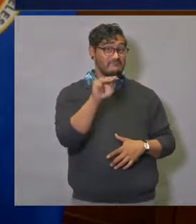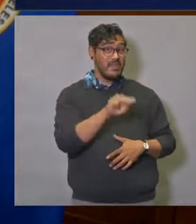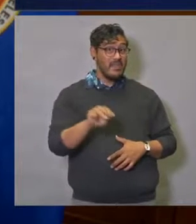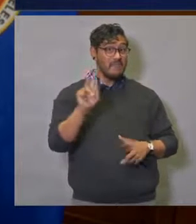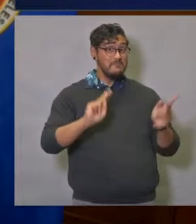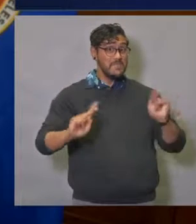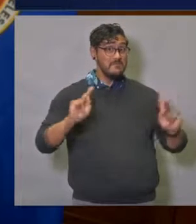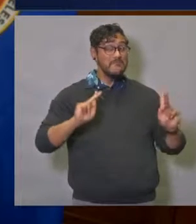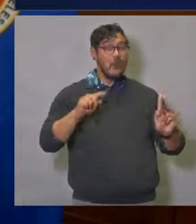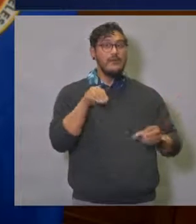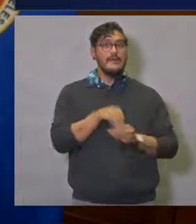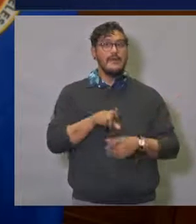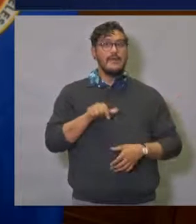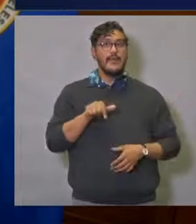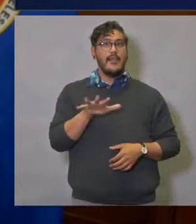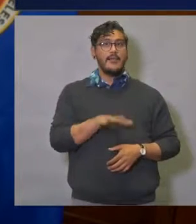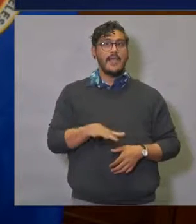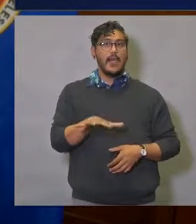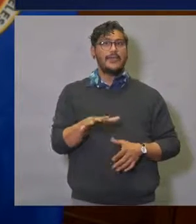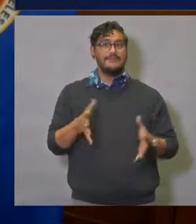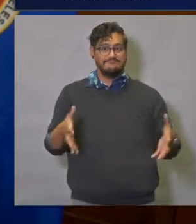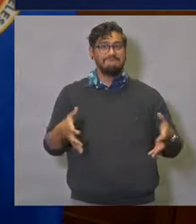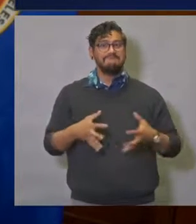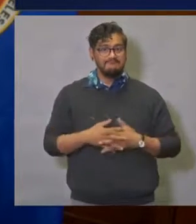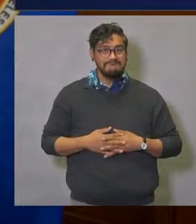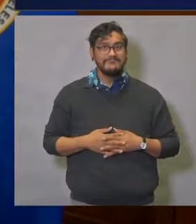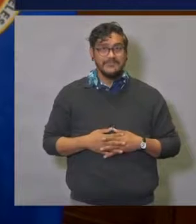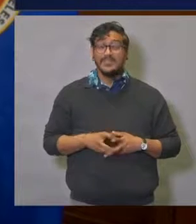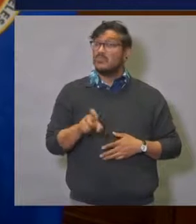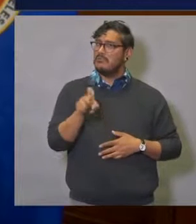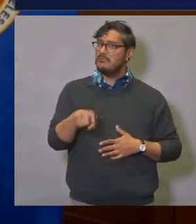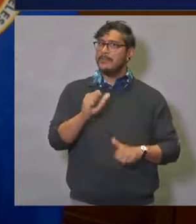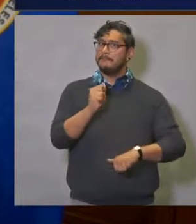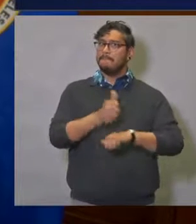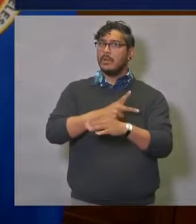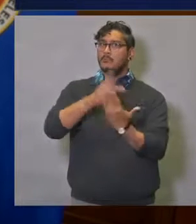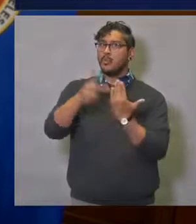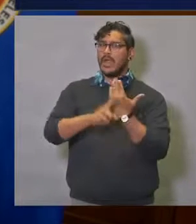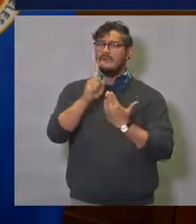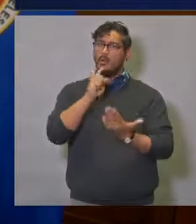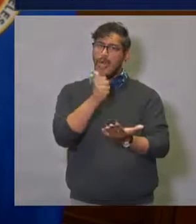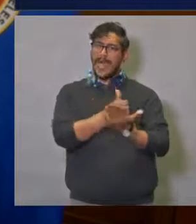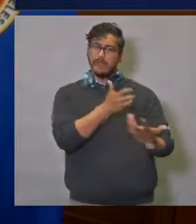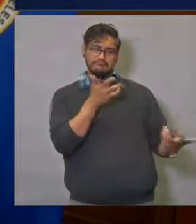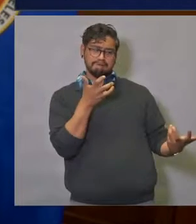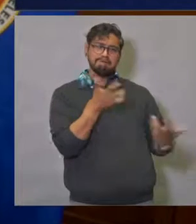WHICH WOODEN CRATE TO OVER HALF A MILLION PEOPLE WHICH WOULD EQUATE TO OVER